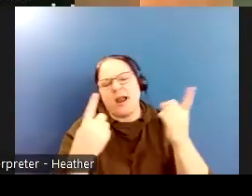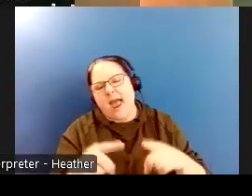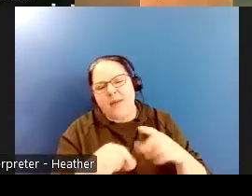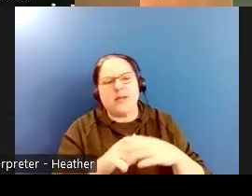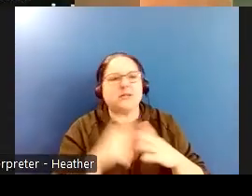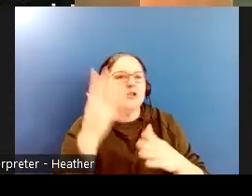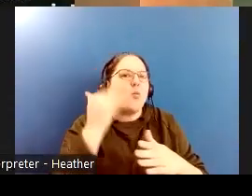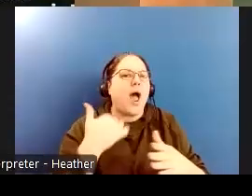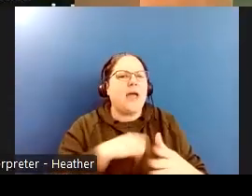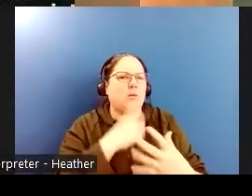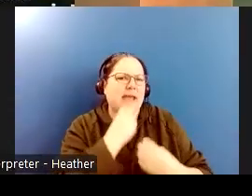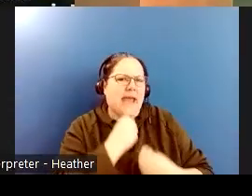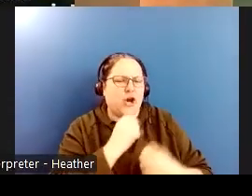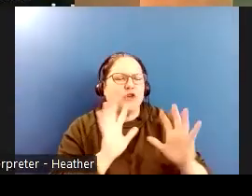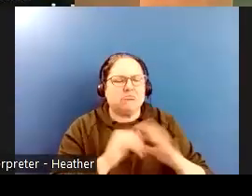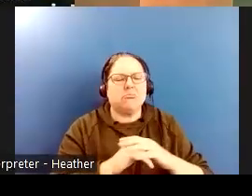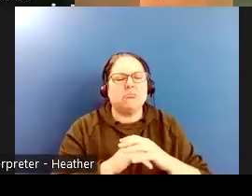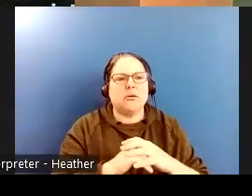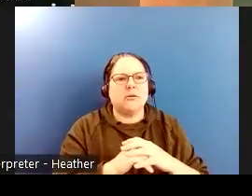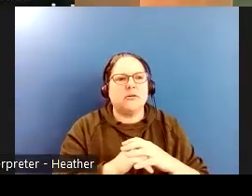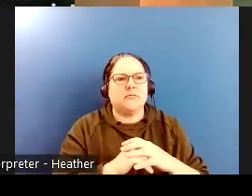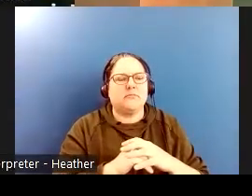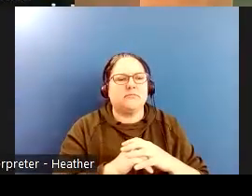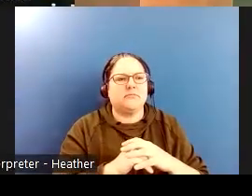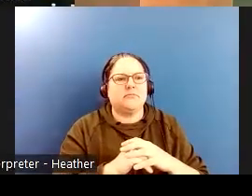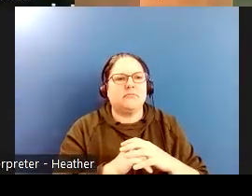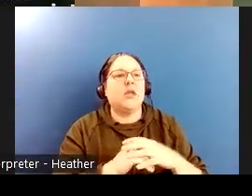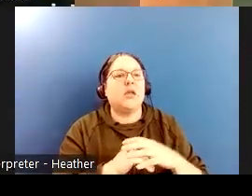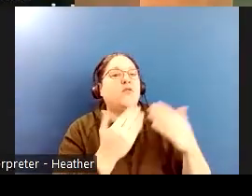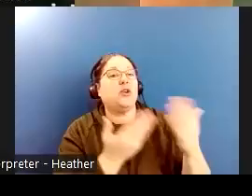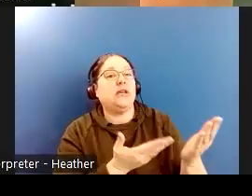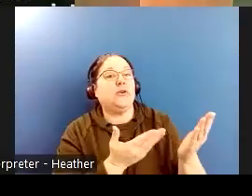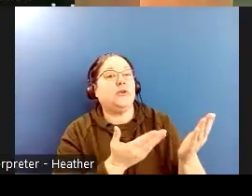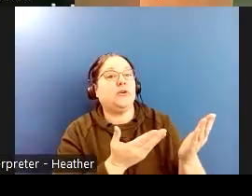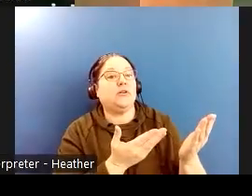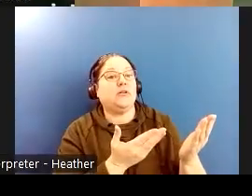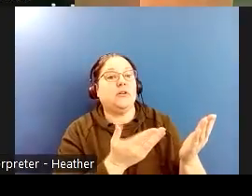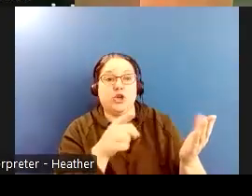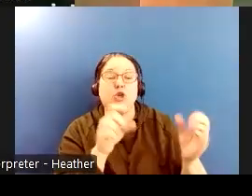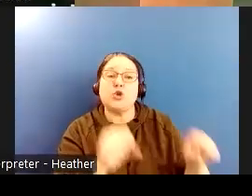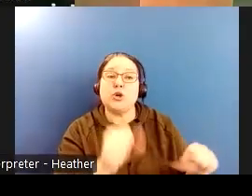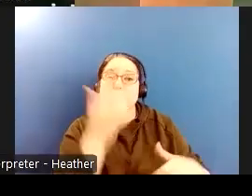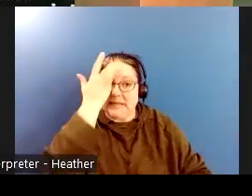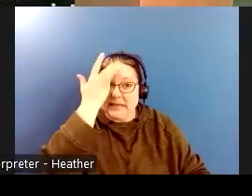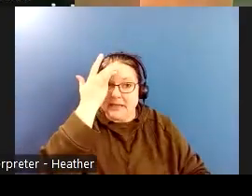care about it. So um like over here you know you might be acutely ill and have sickness behavior.